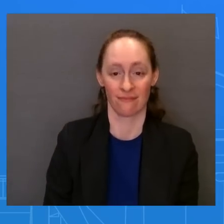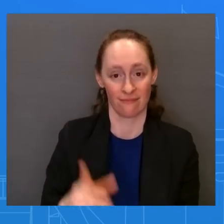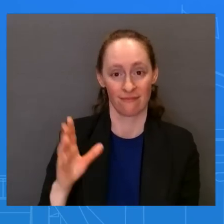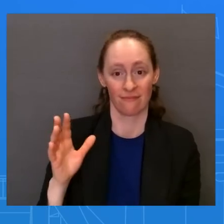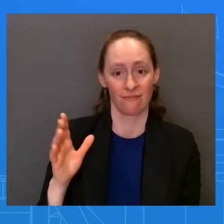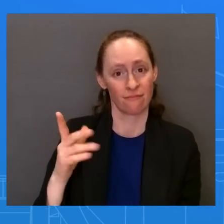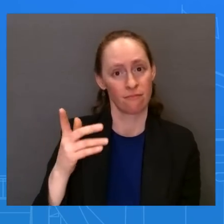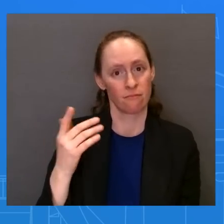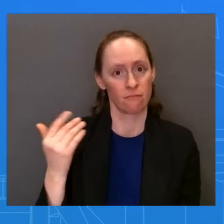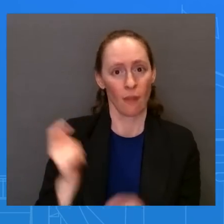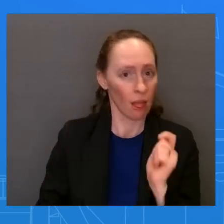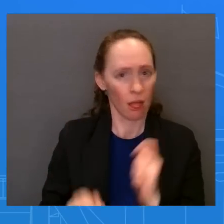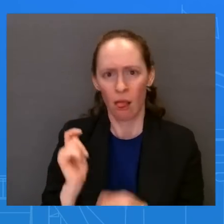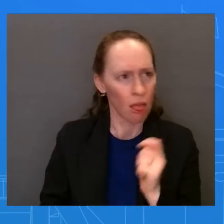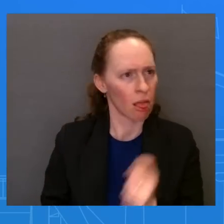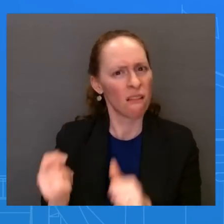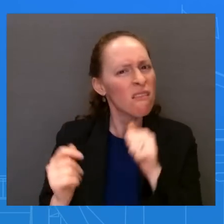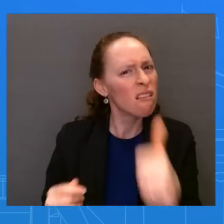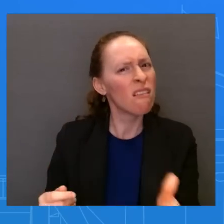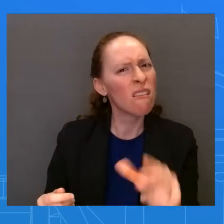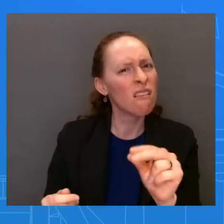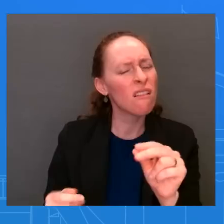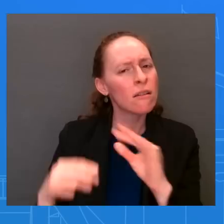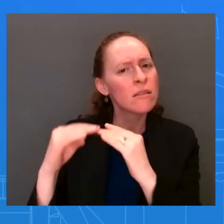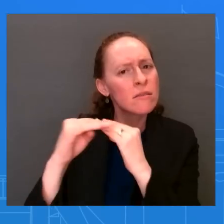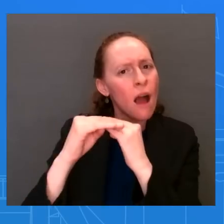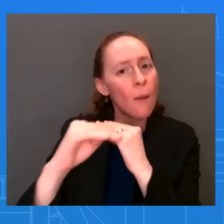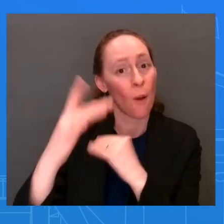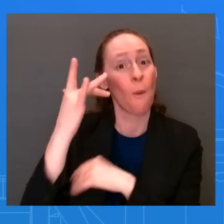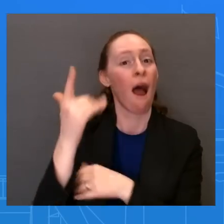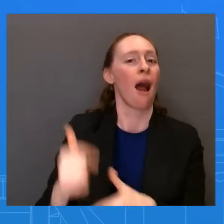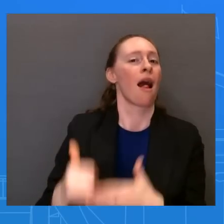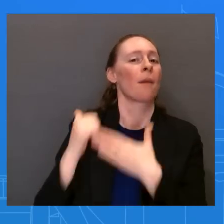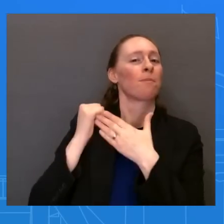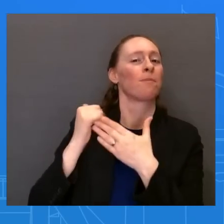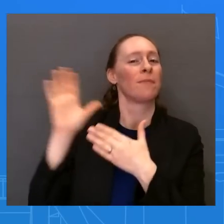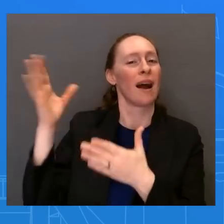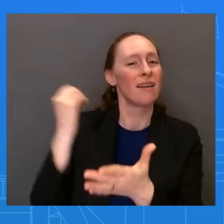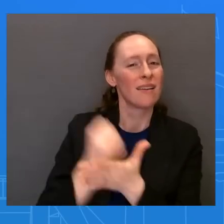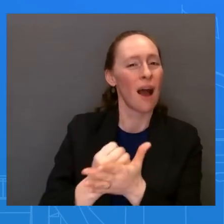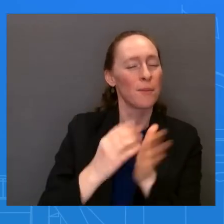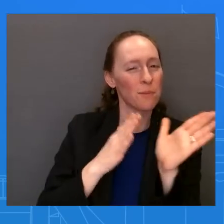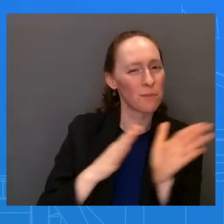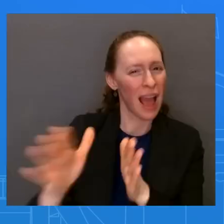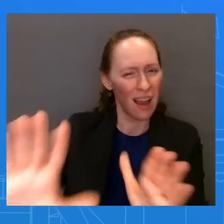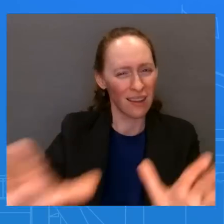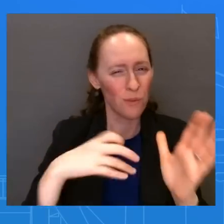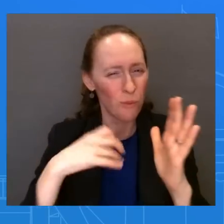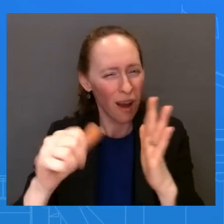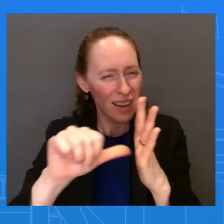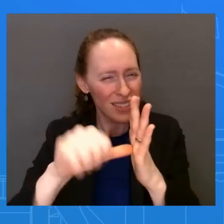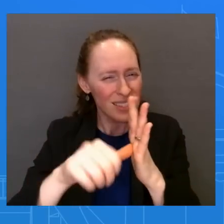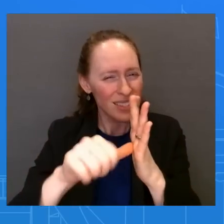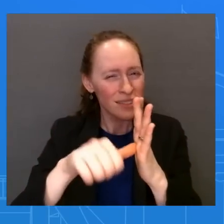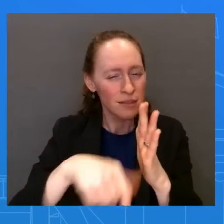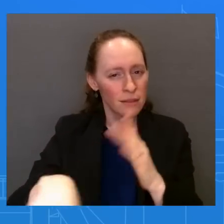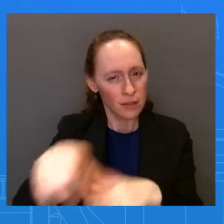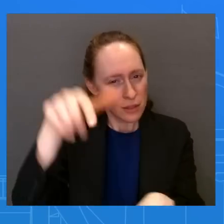And so, that is something that we're going to continue to highlight, we're going to continue to -- to point to the data. Not just our words, but that's what the data is showing.